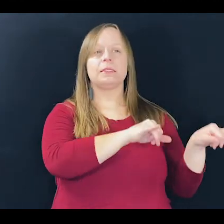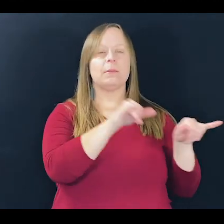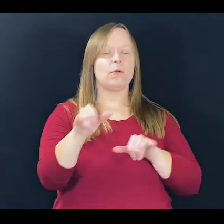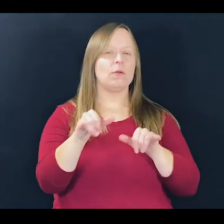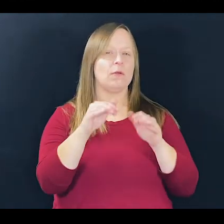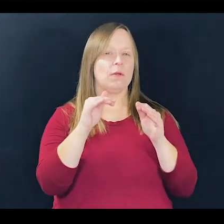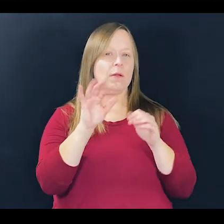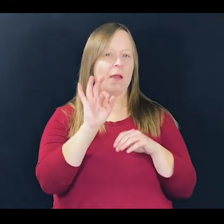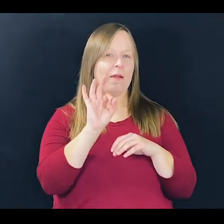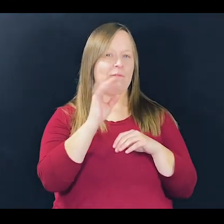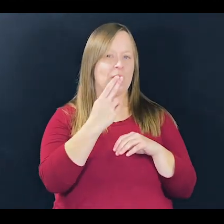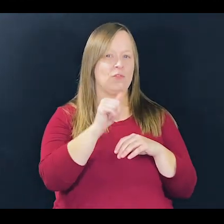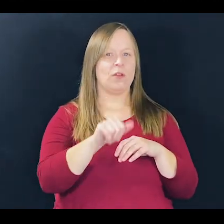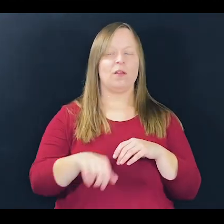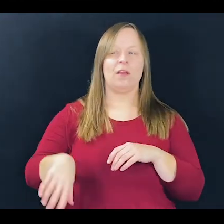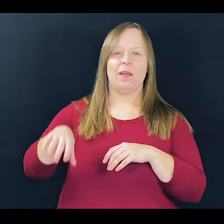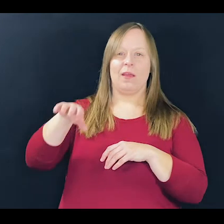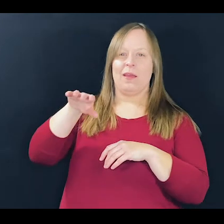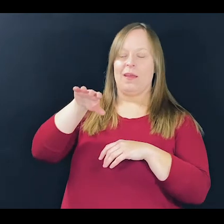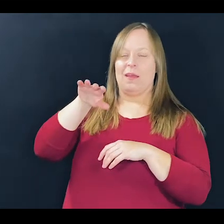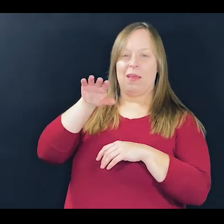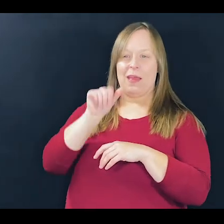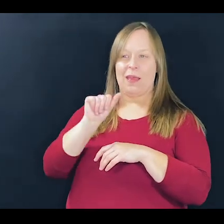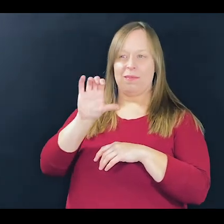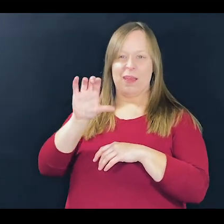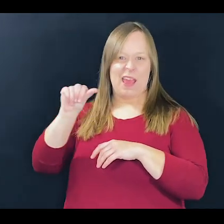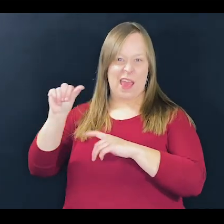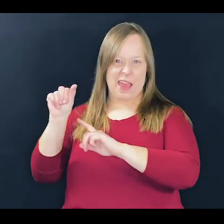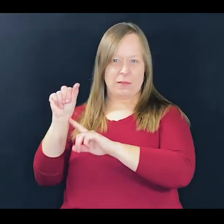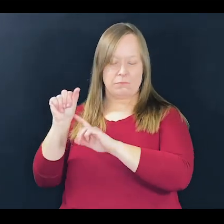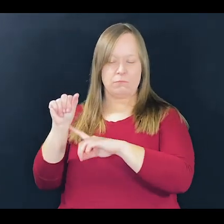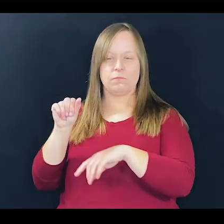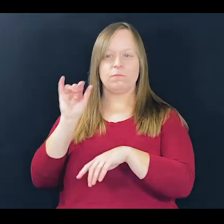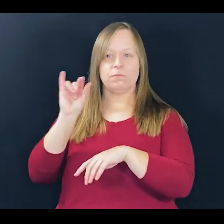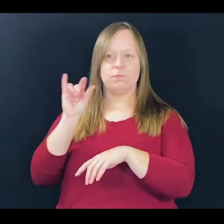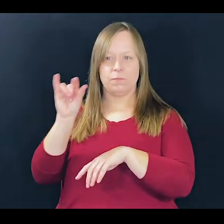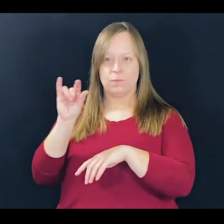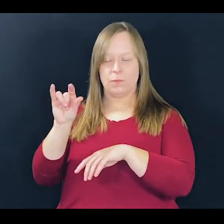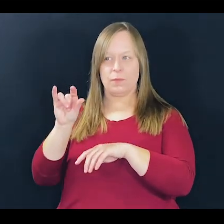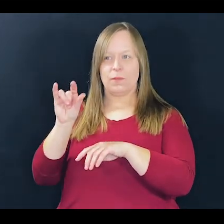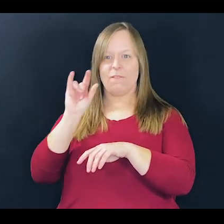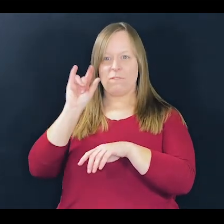Housing Act, the Air Carrier Access Act which is the act that governs flights